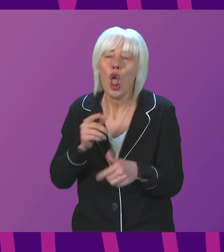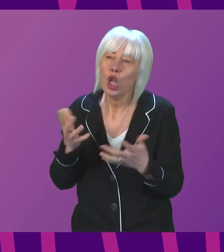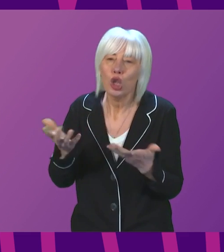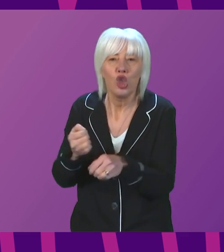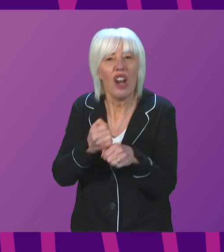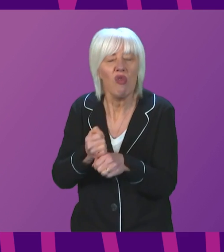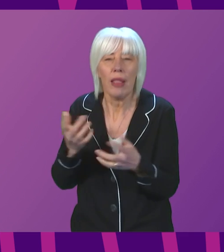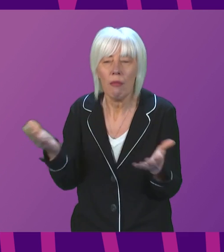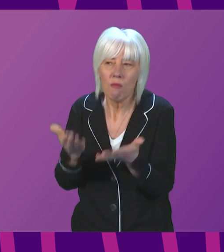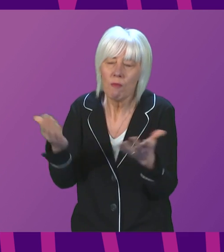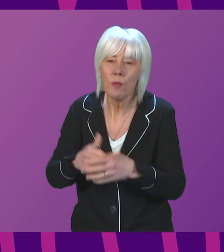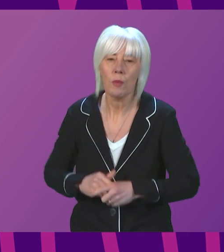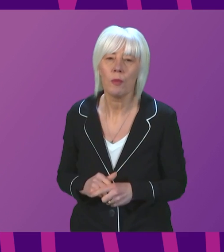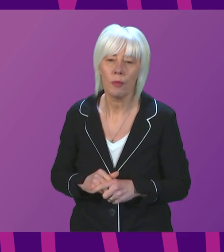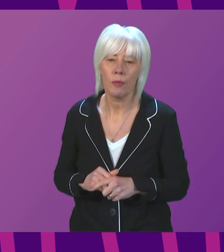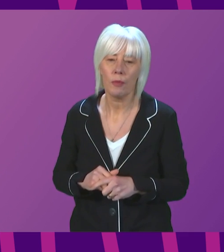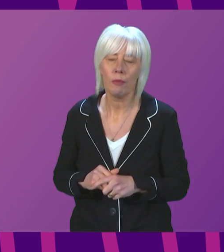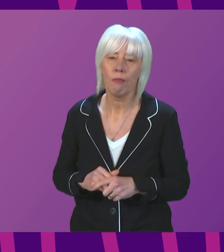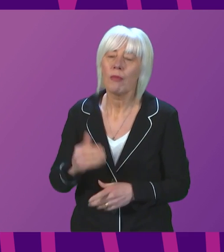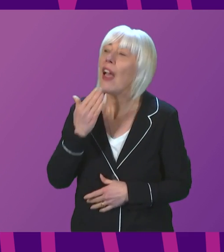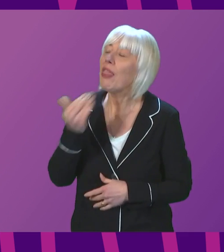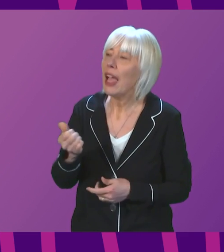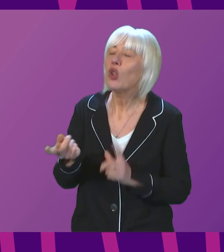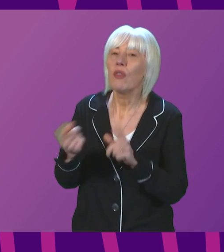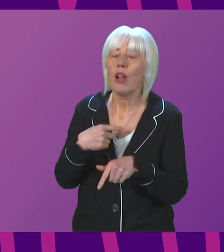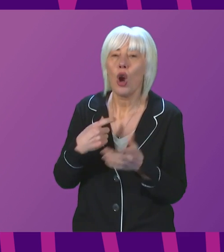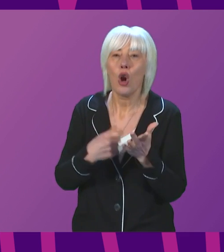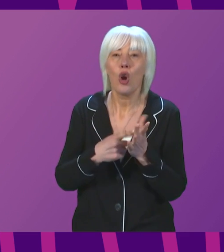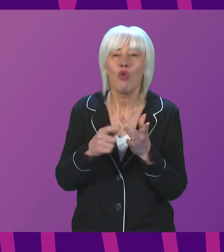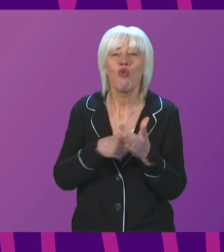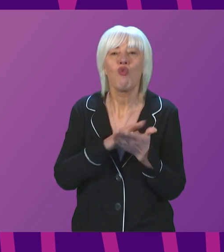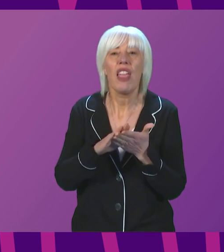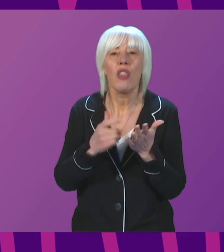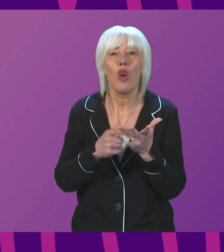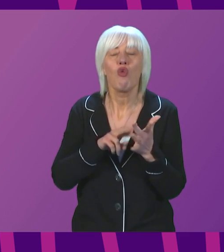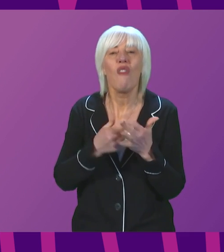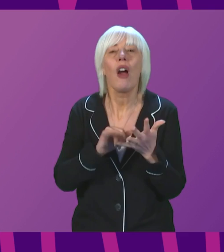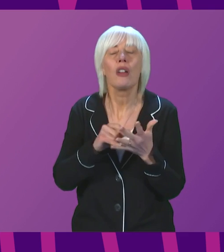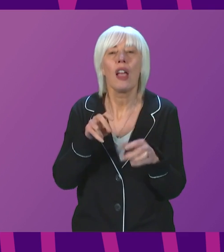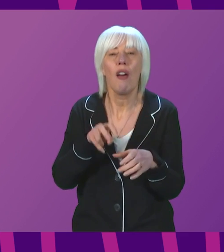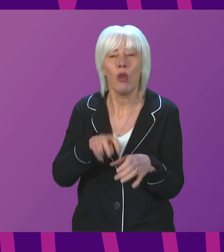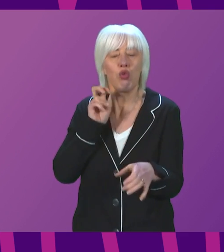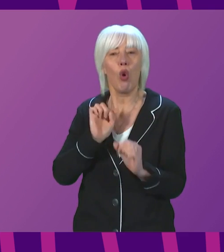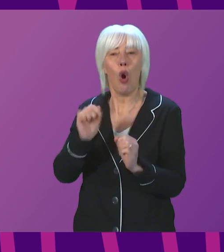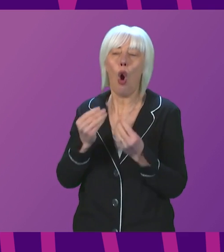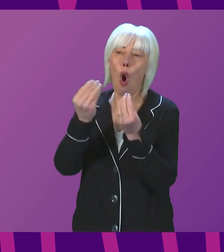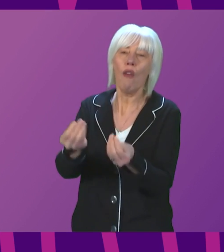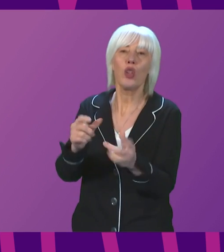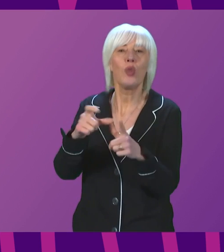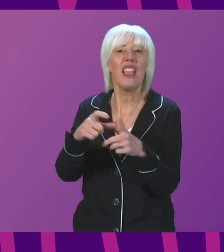Now that Raith Rovers has withdrawn its offer to David Goodwillie, the immediate media storm